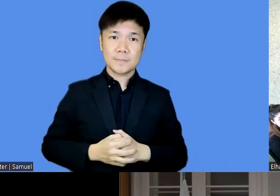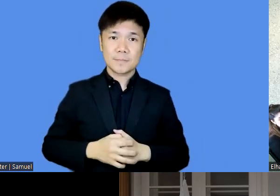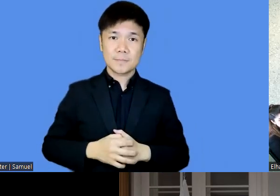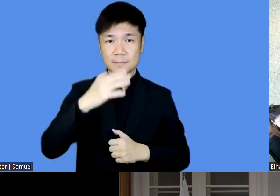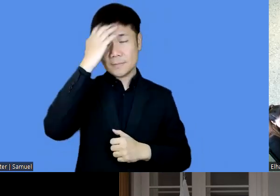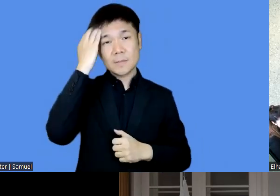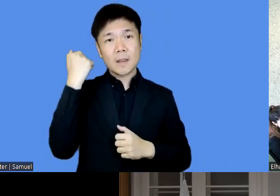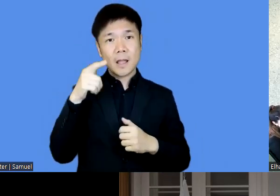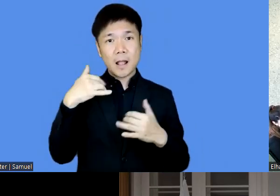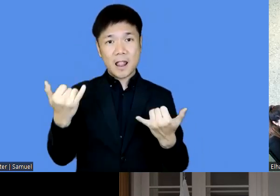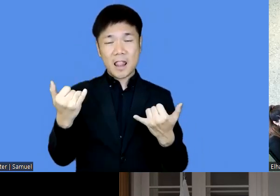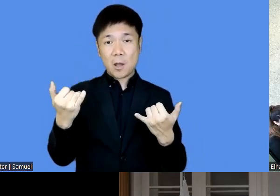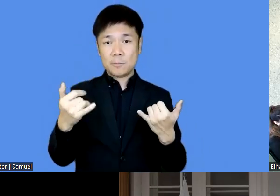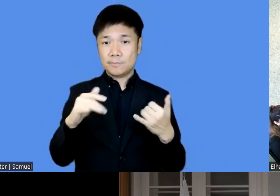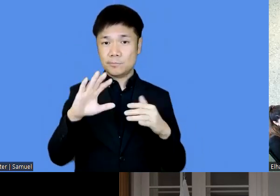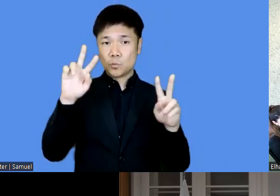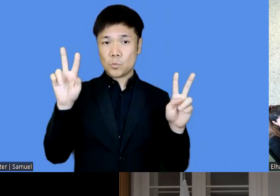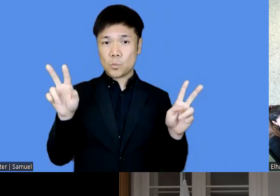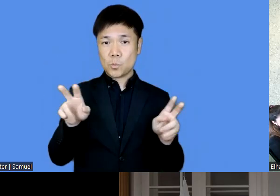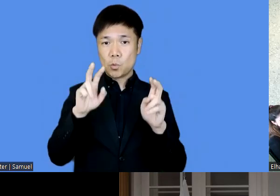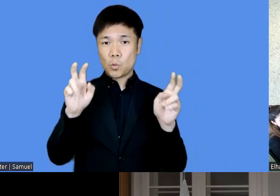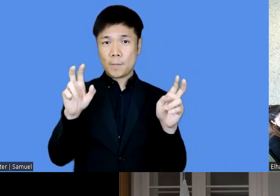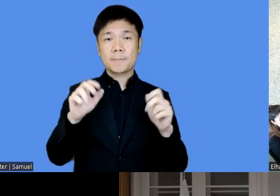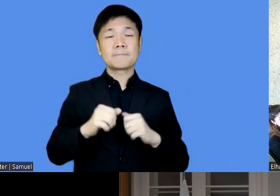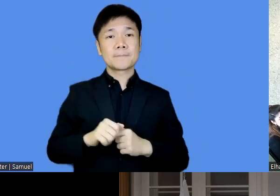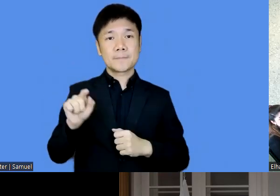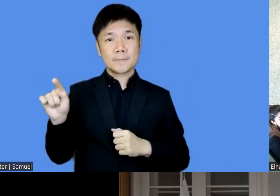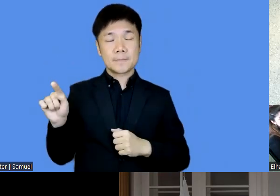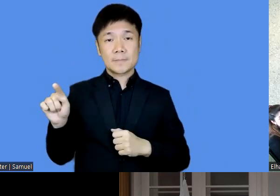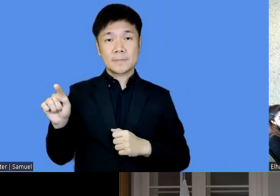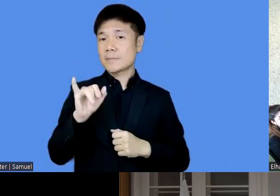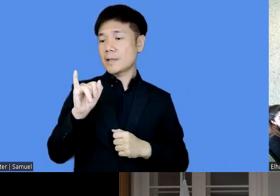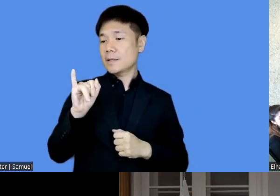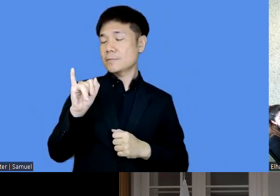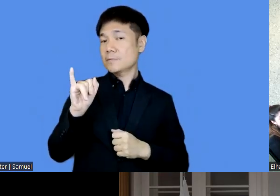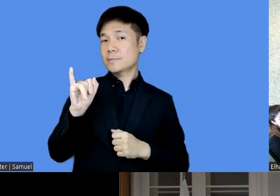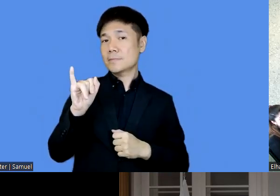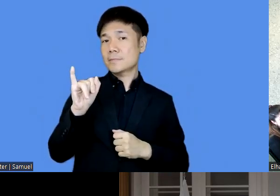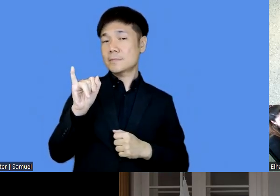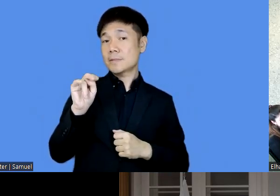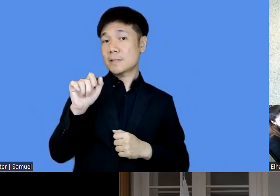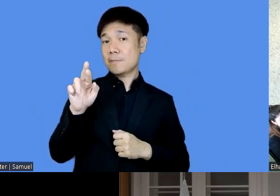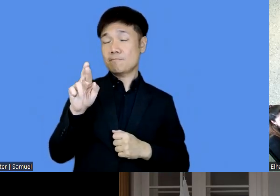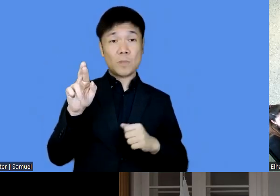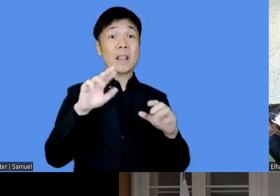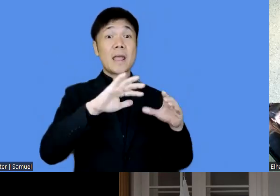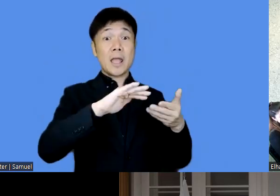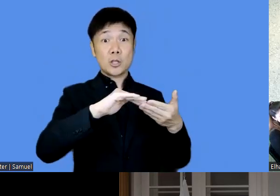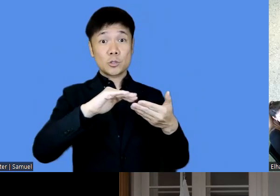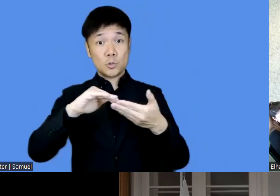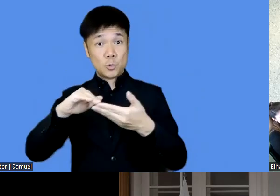about cash, the interagency standing committee guidelines on inclusion of persons with